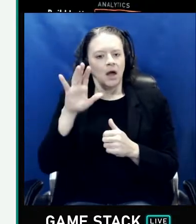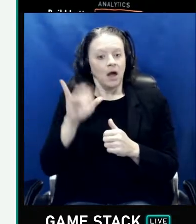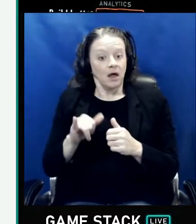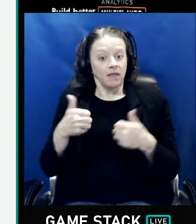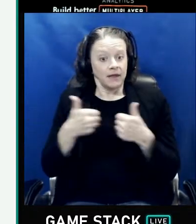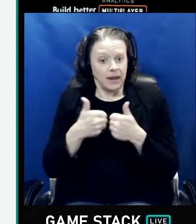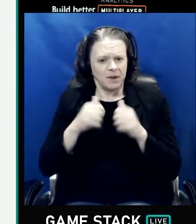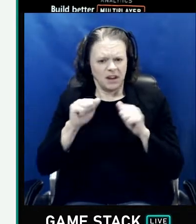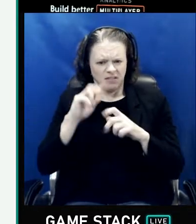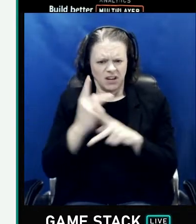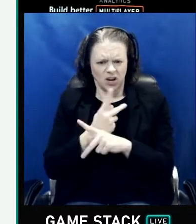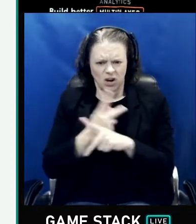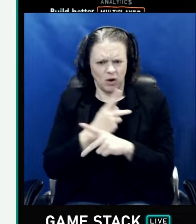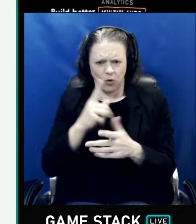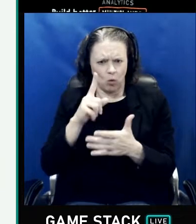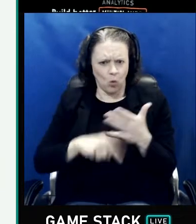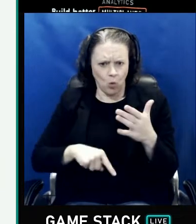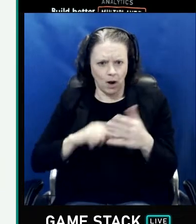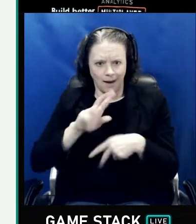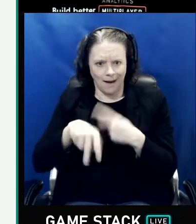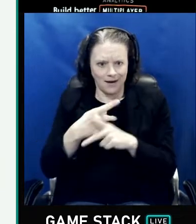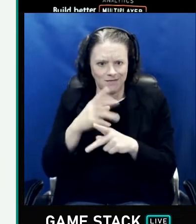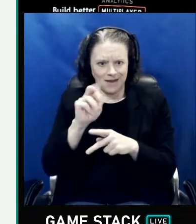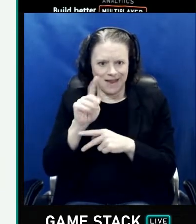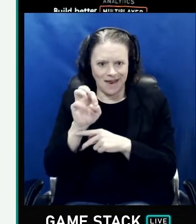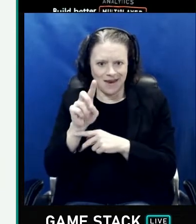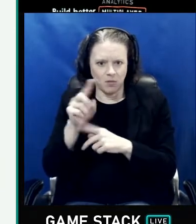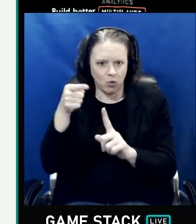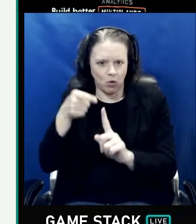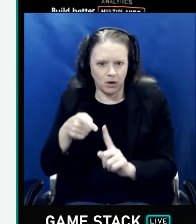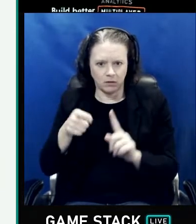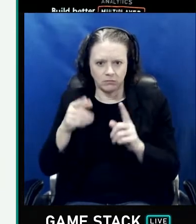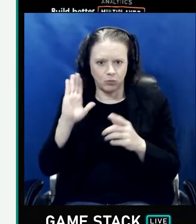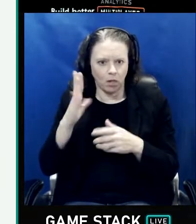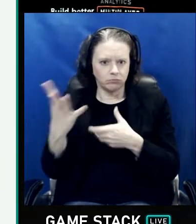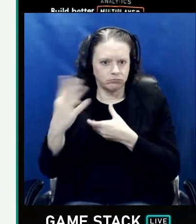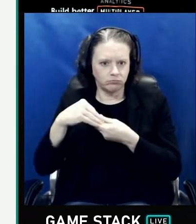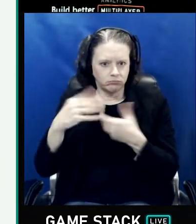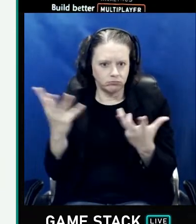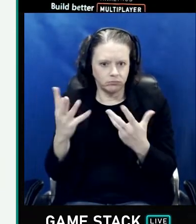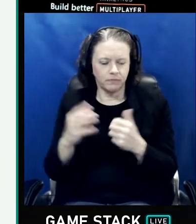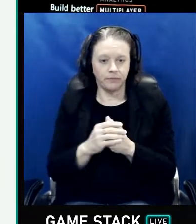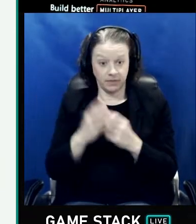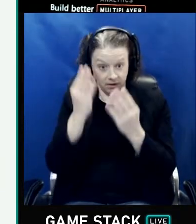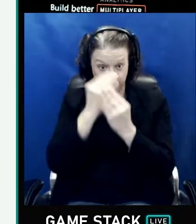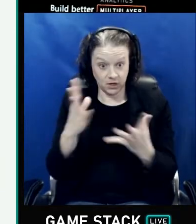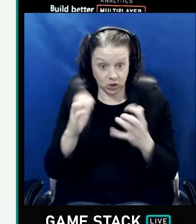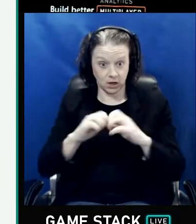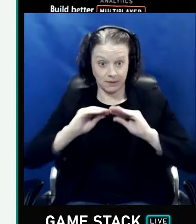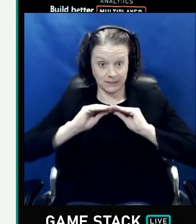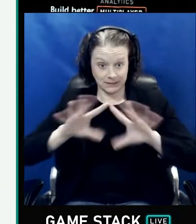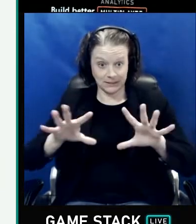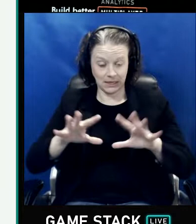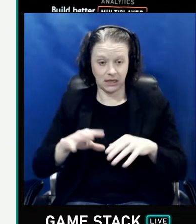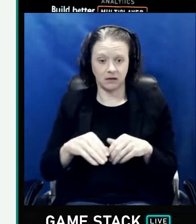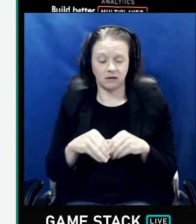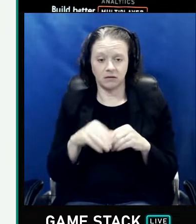can be in their game. The messages that you've sent across to these various endpoints, they can be sent unreliably or reliably.